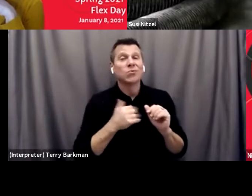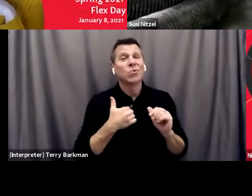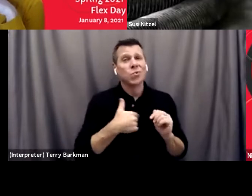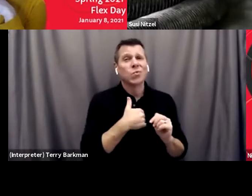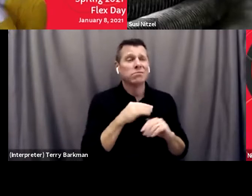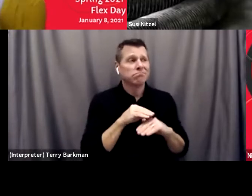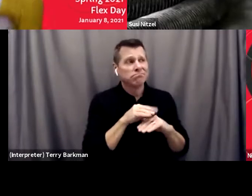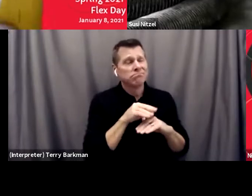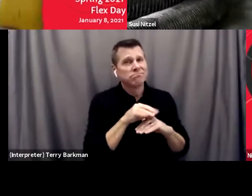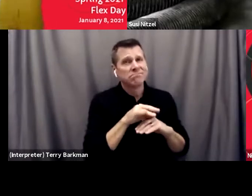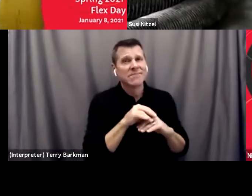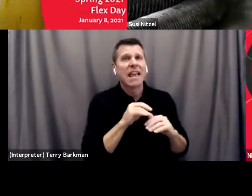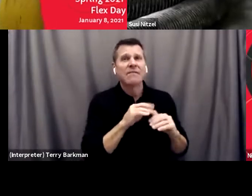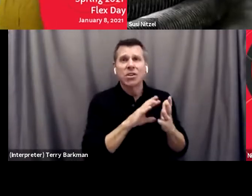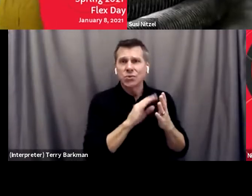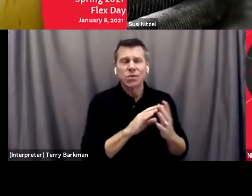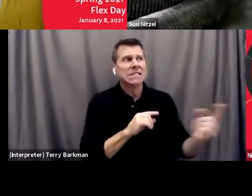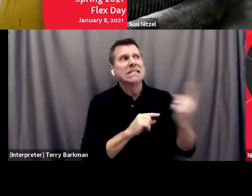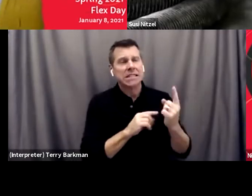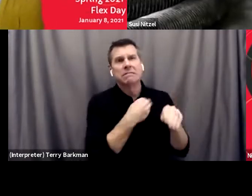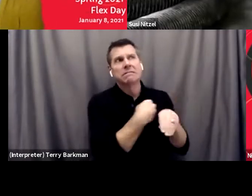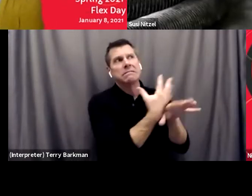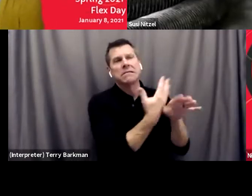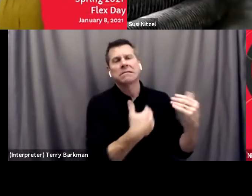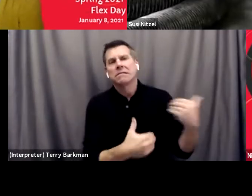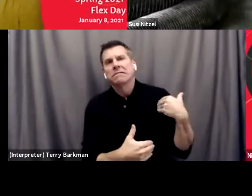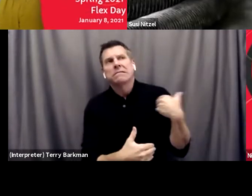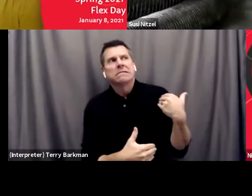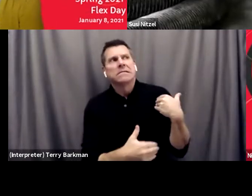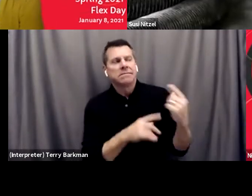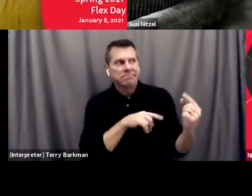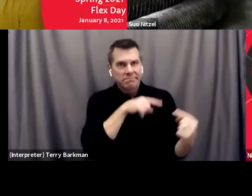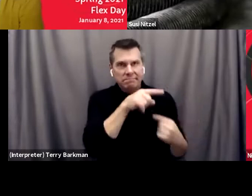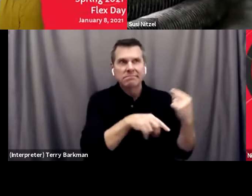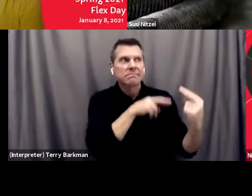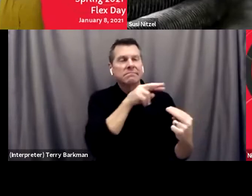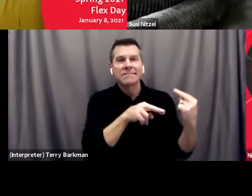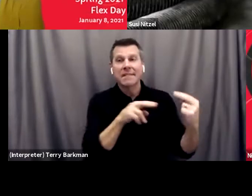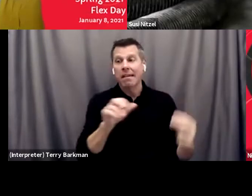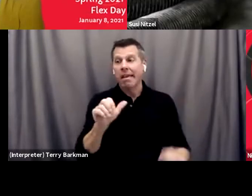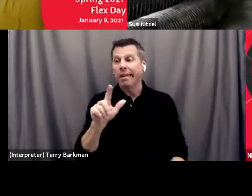coming to us asking questions and stuff. So I know several of our programs in at division take an active role just because of the